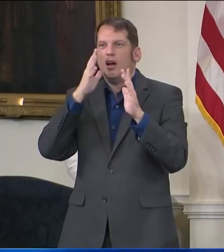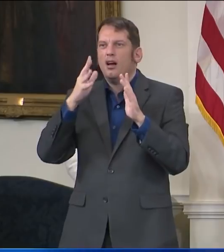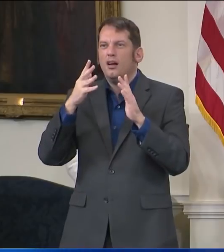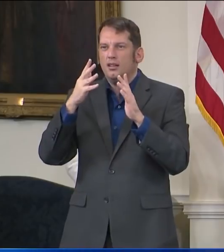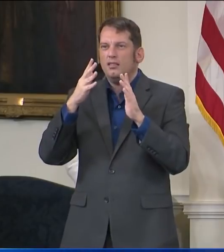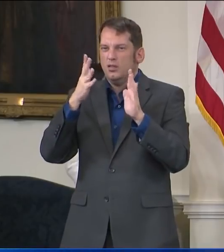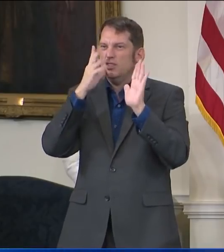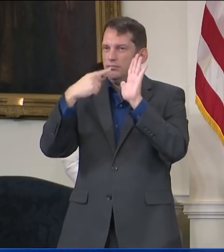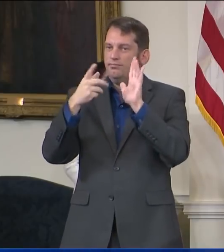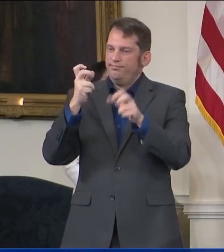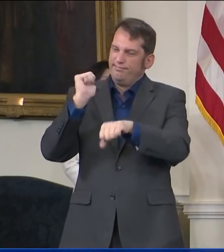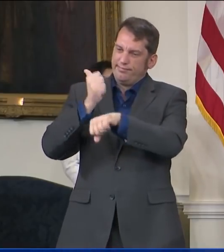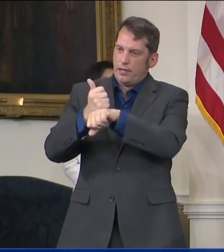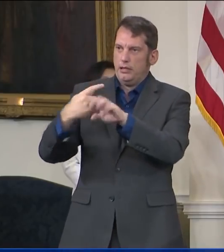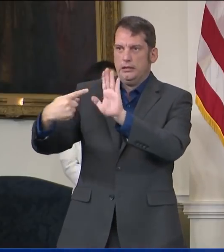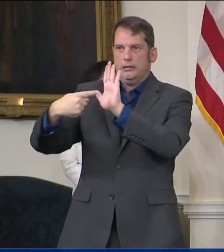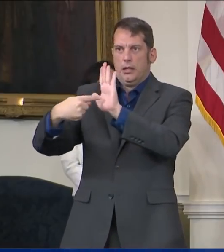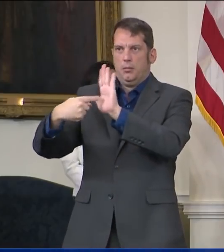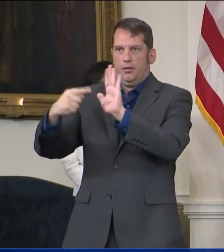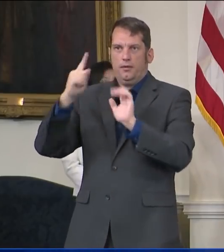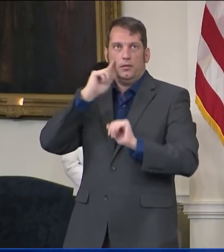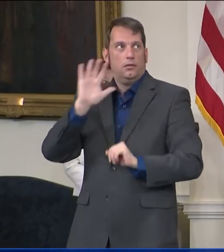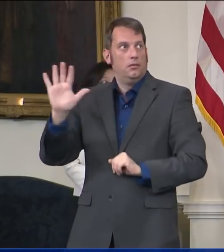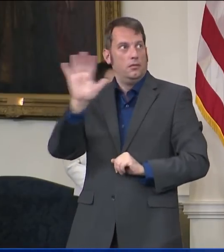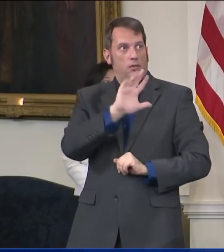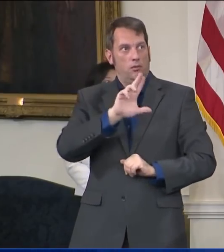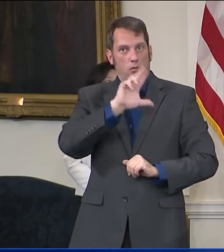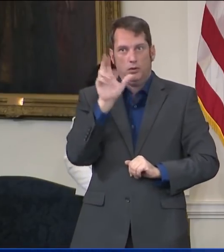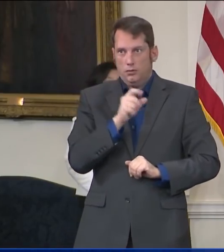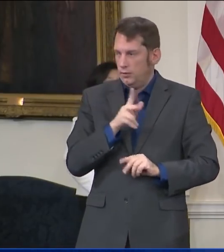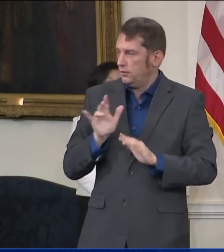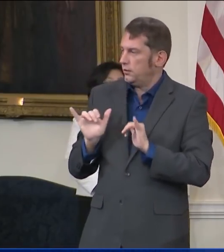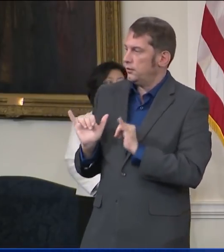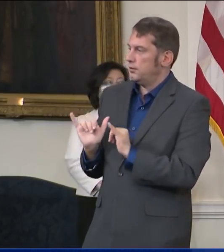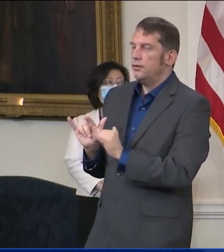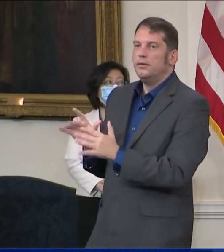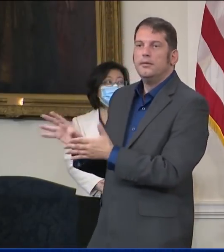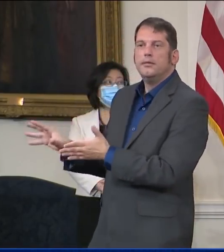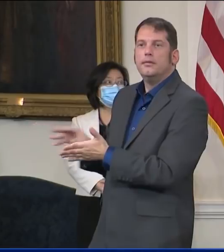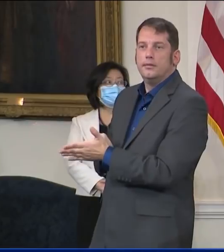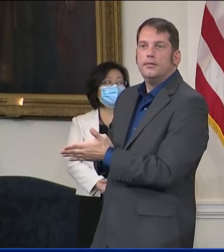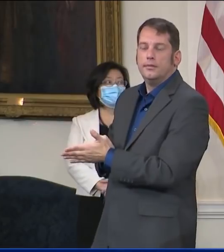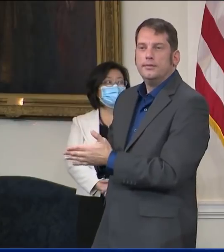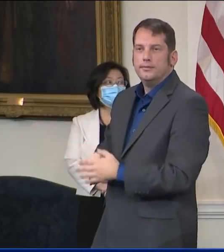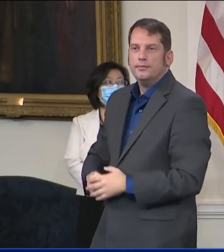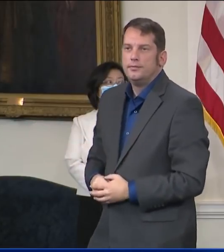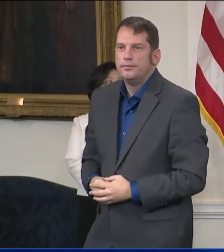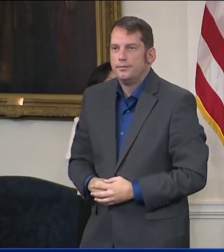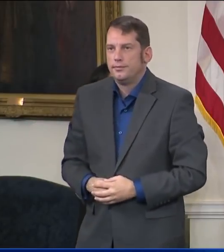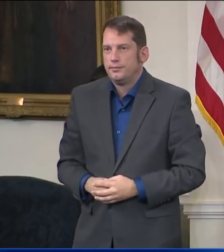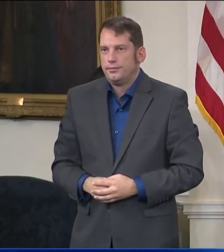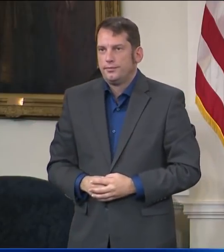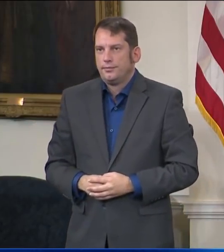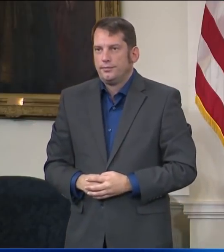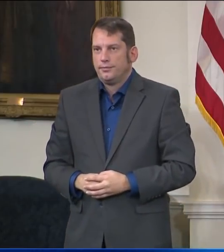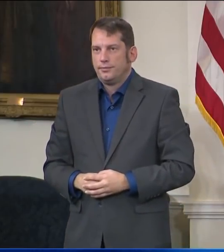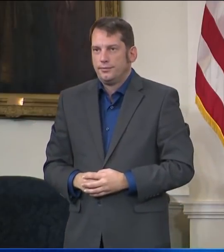WILL BE AN EXAMPLE FOR ME, YOU KNOW MUNICIPALITIES THROUGHOUT THE UNITED STATES. ONCE AGAIN, MARYLAND WILL LEAD THE WAY.